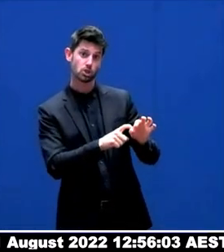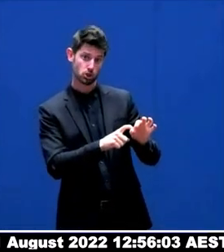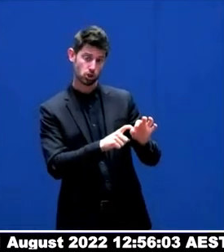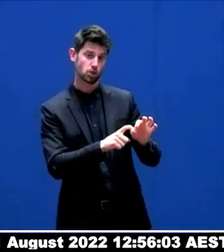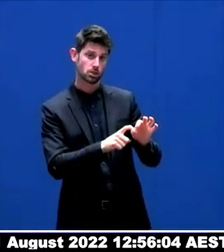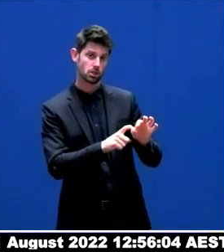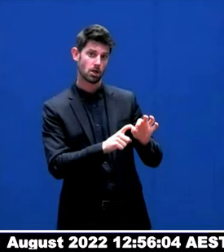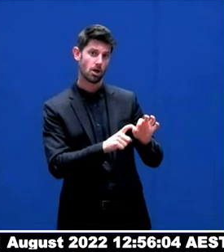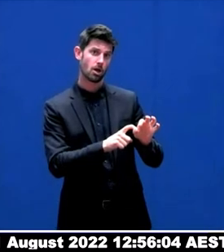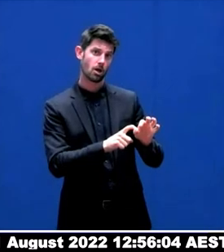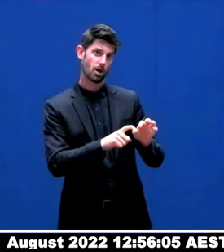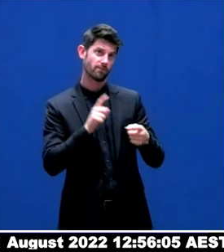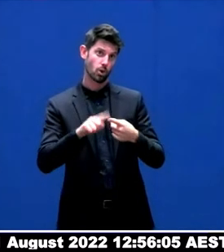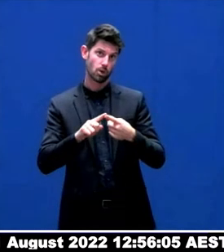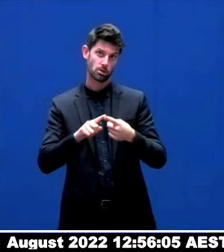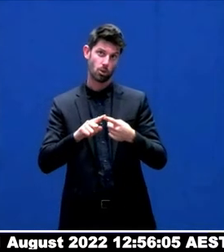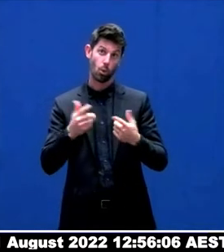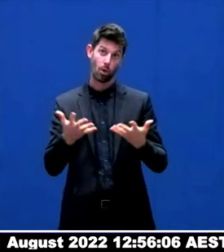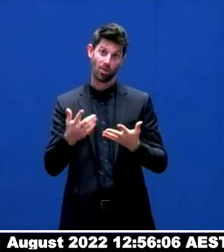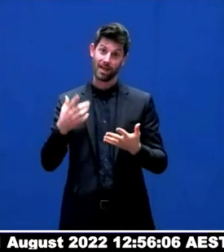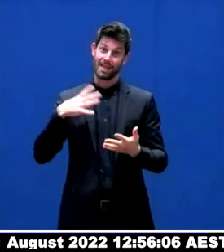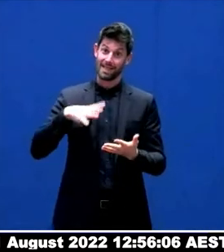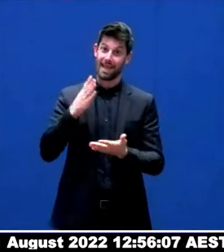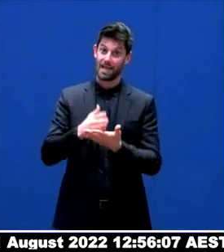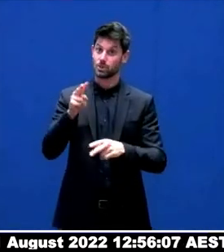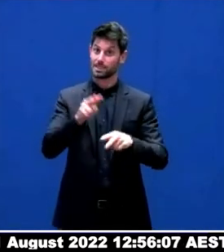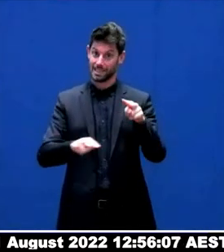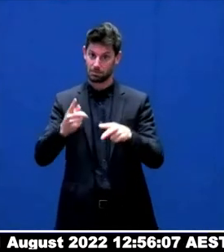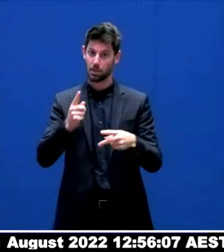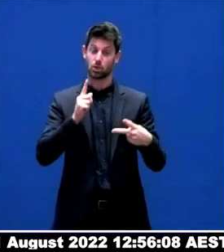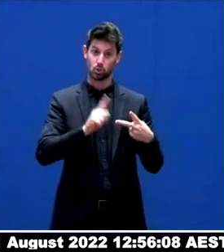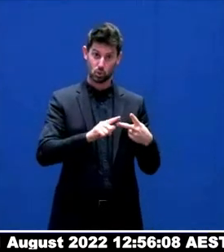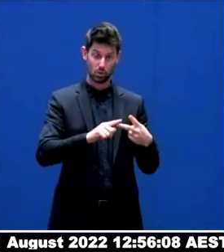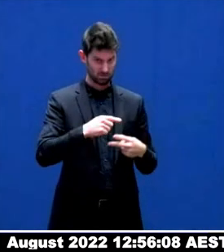whether an assessment is truly required in all cases, is I think we heard some evidence